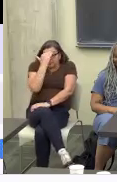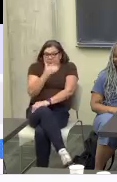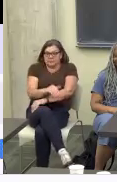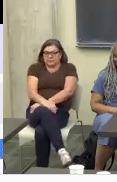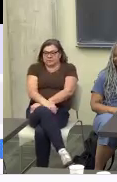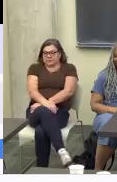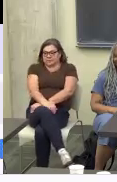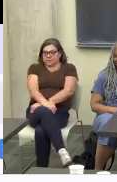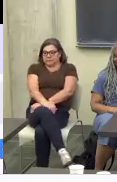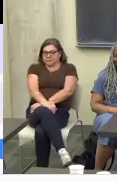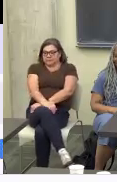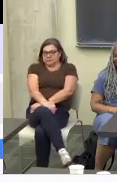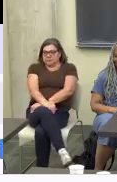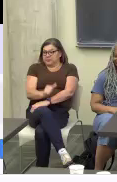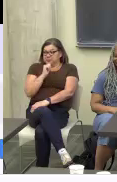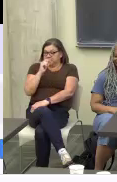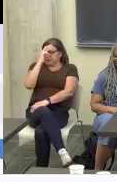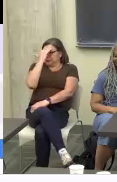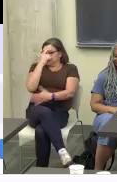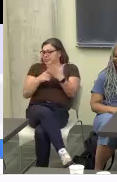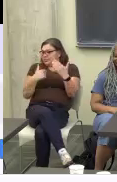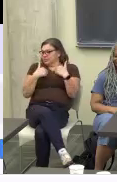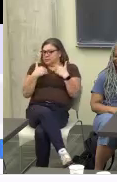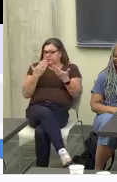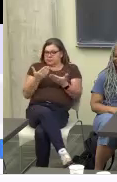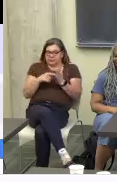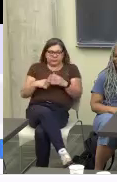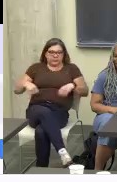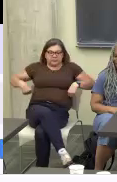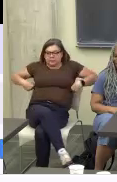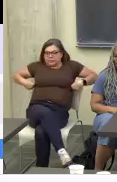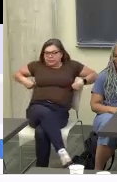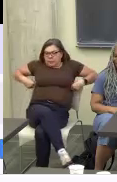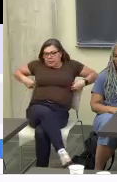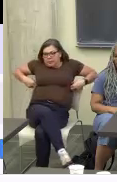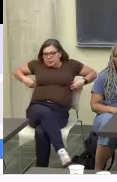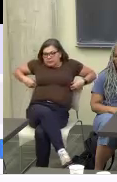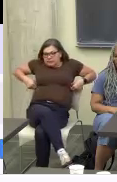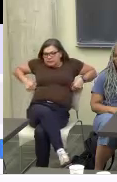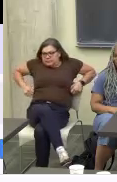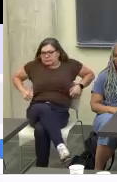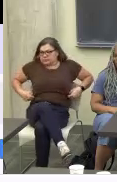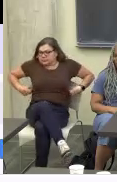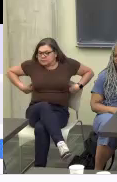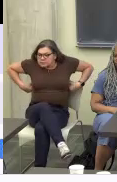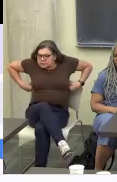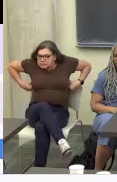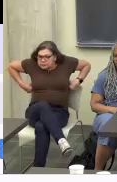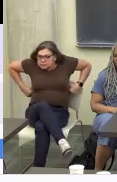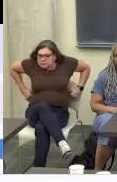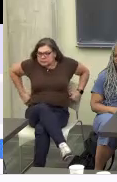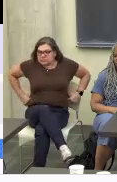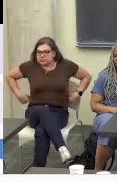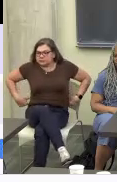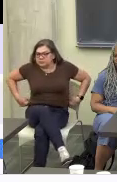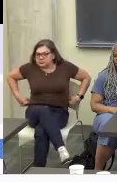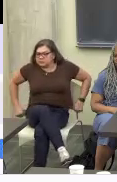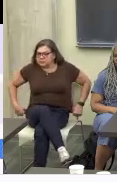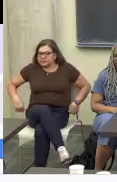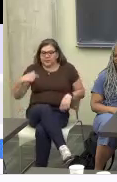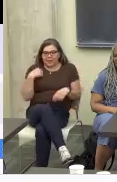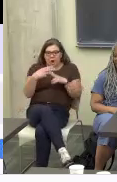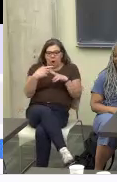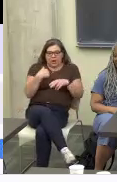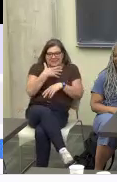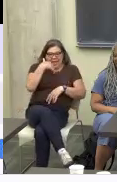What we've got here sometimes And how do we make sure that I'm going to call us the elders.